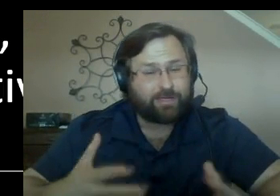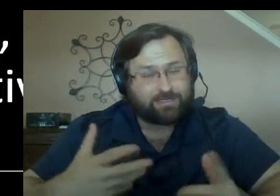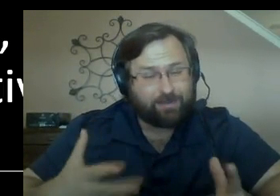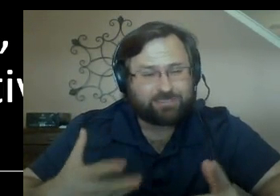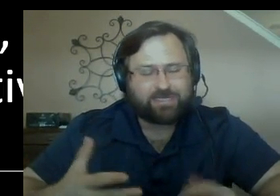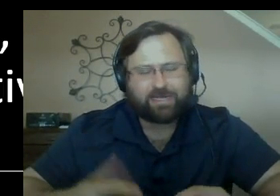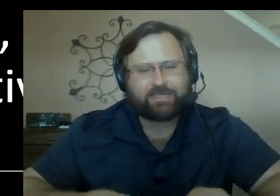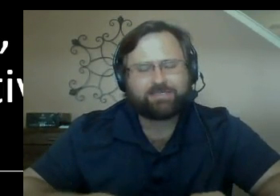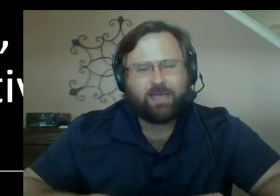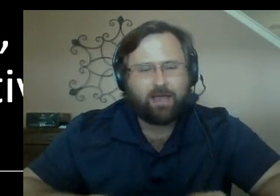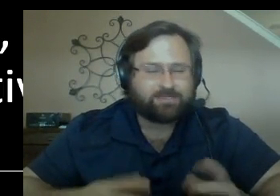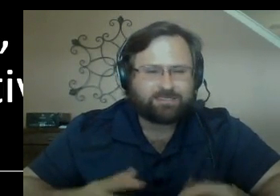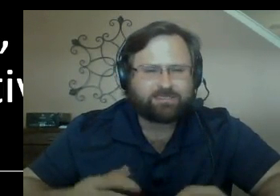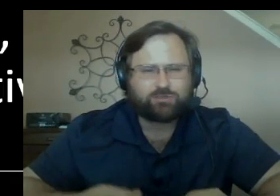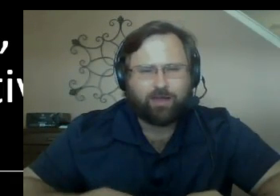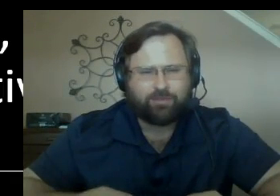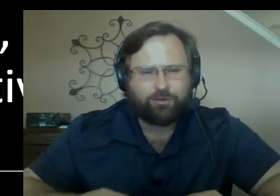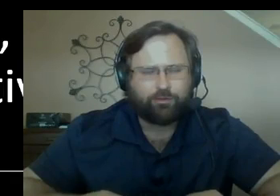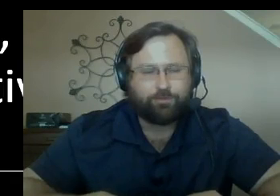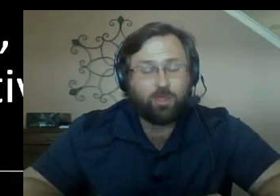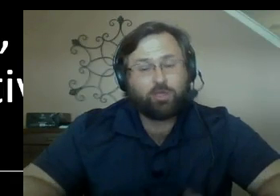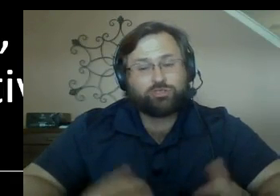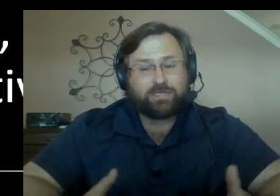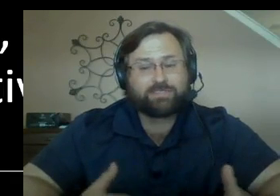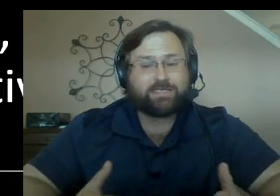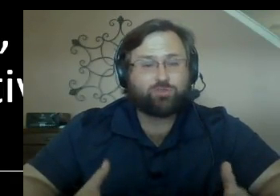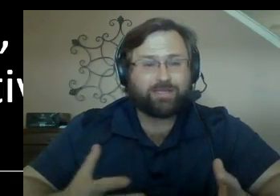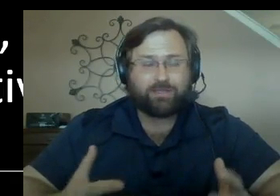you're doing expansion techniques such as described then do surrogacy is really